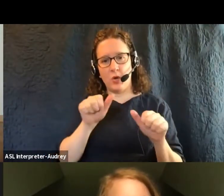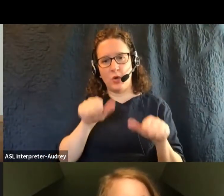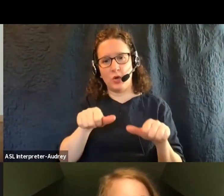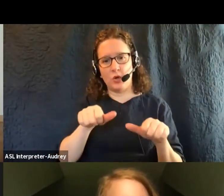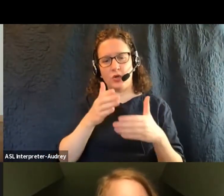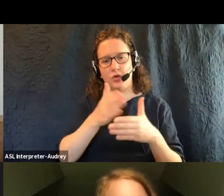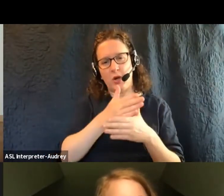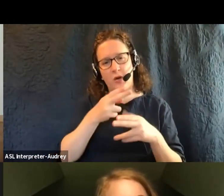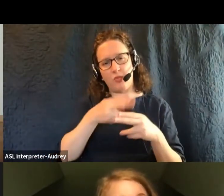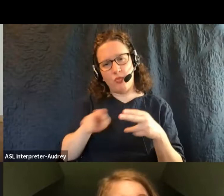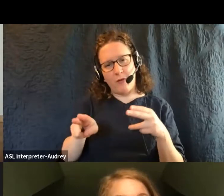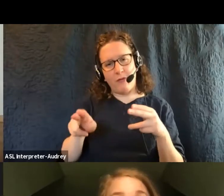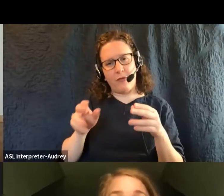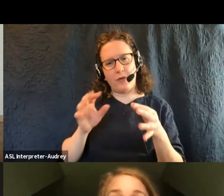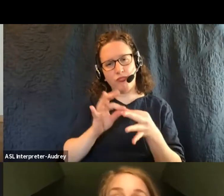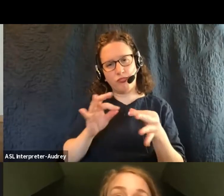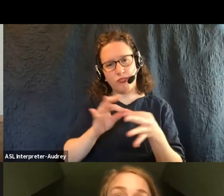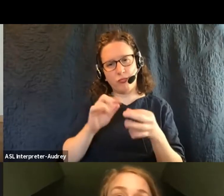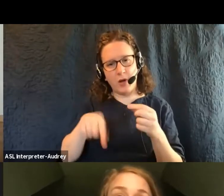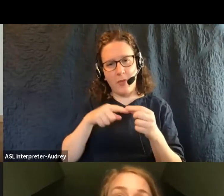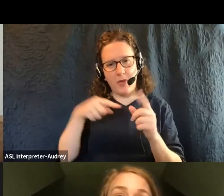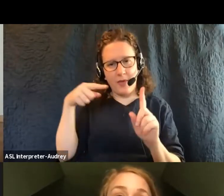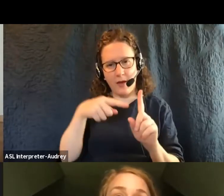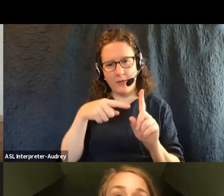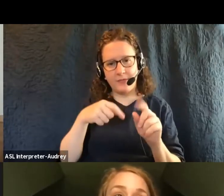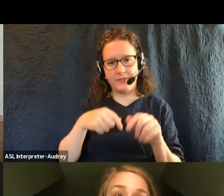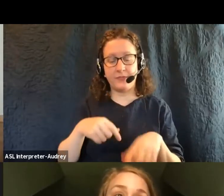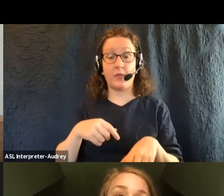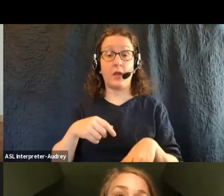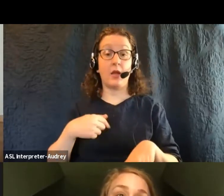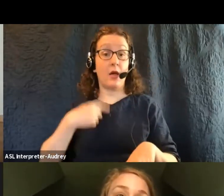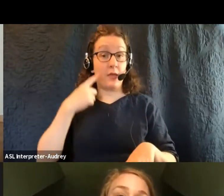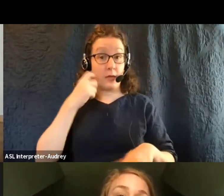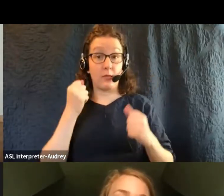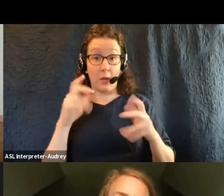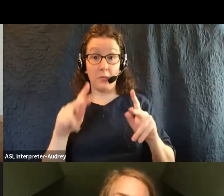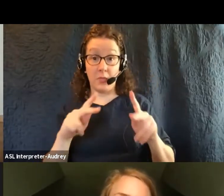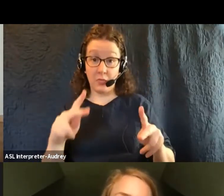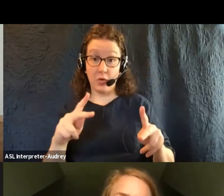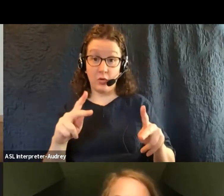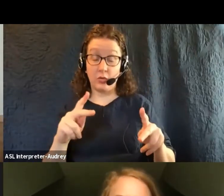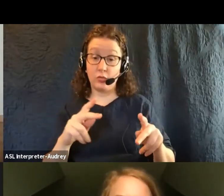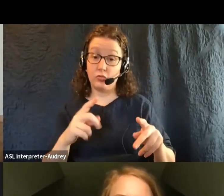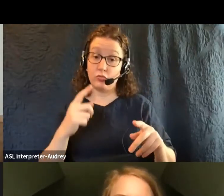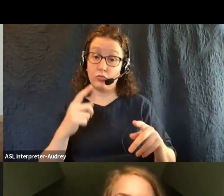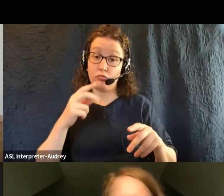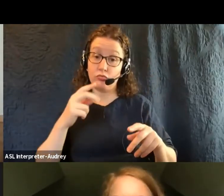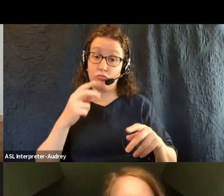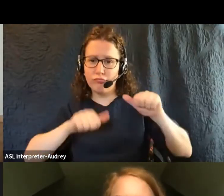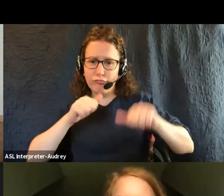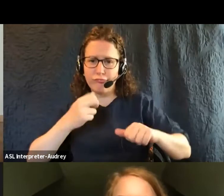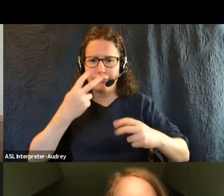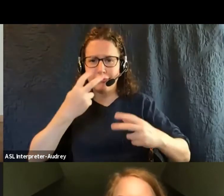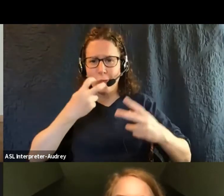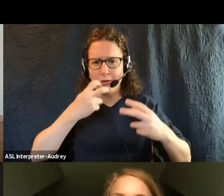word about that. Yeah, I think a lot of people were questioning why I wanted to go to Germany,